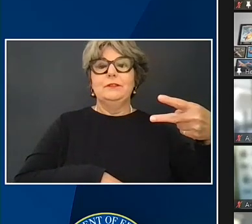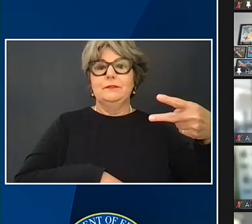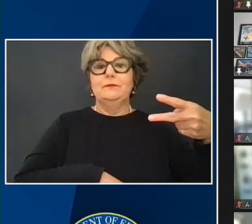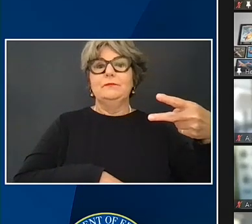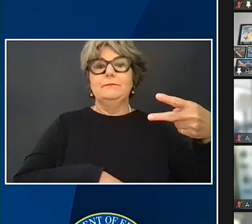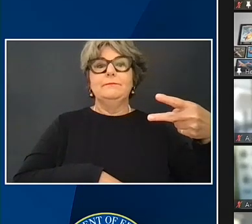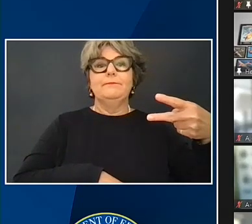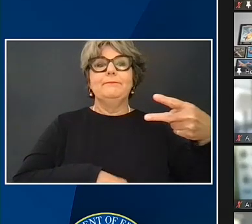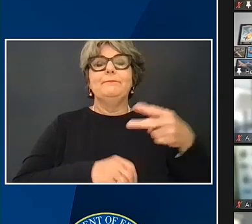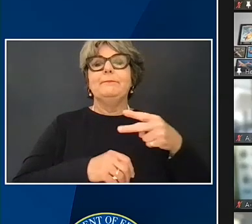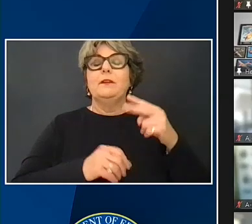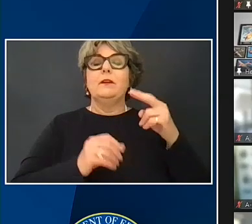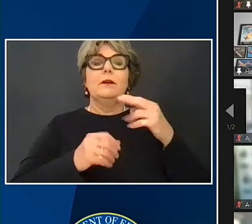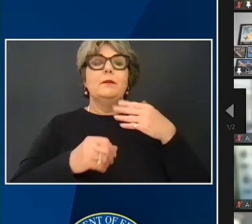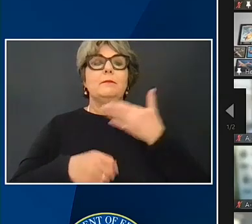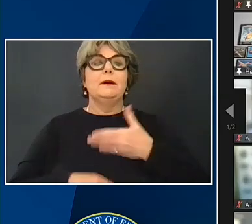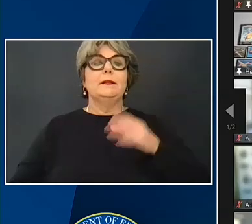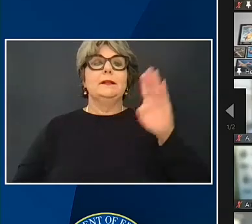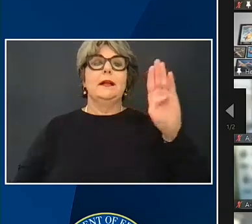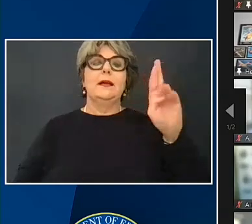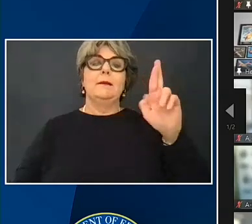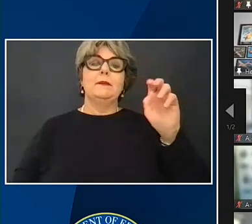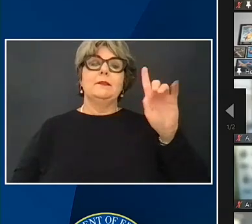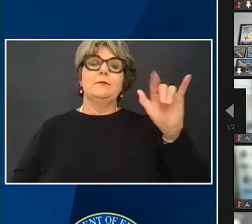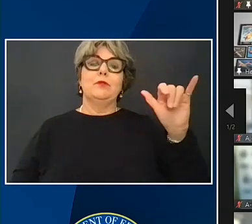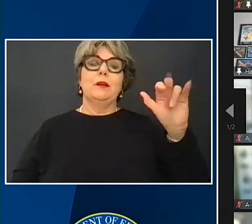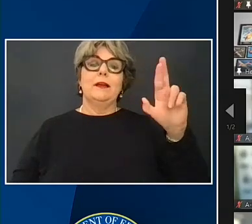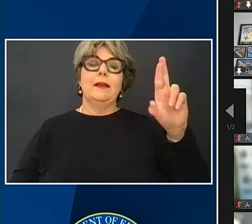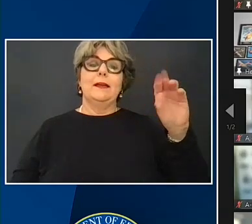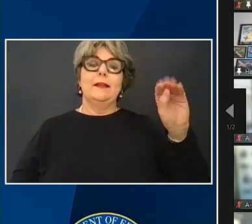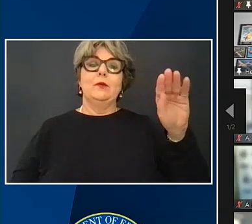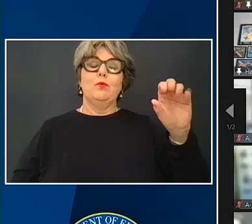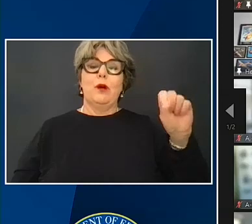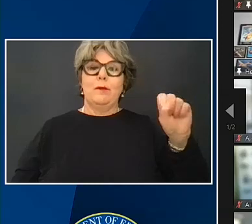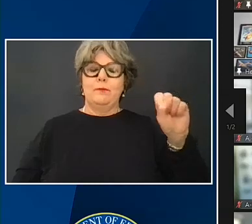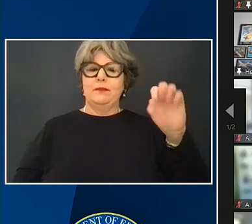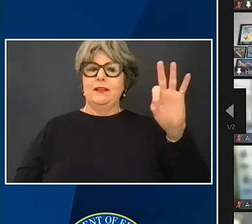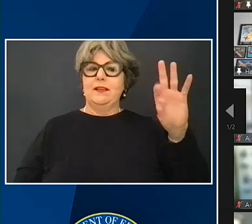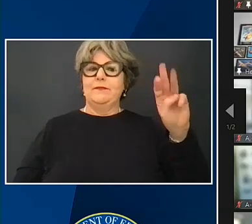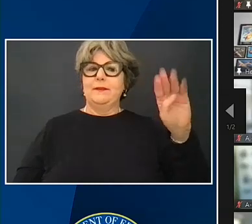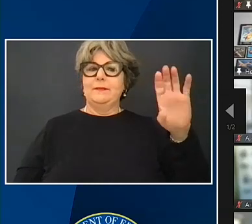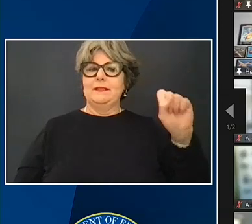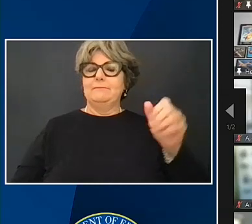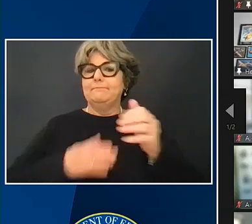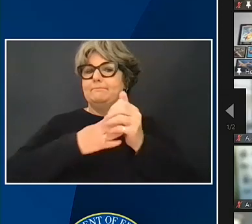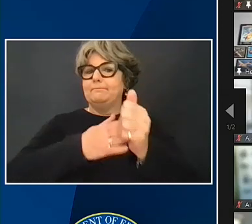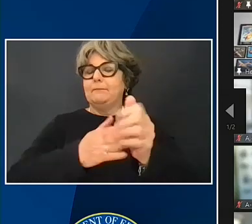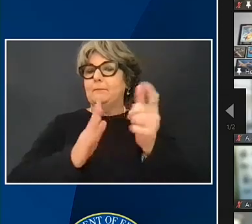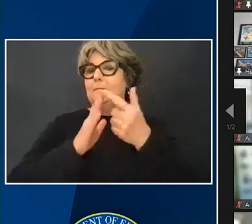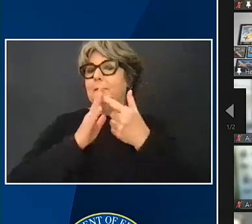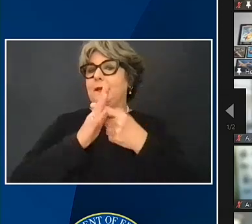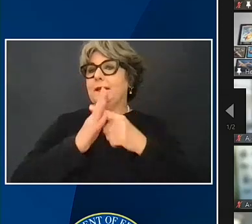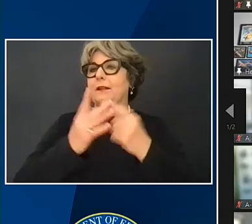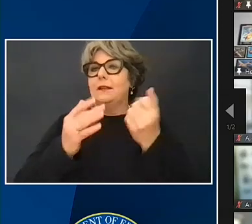FMCS. I'll be facilitating this morning. I want to kick us off with just a few brief items of housekeeping and then we'll